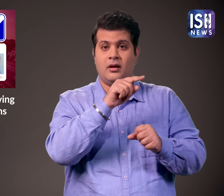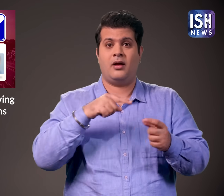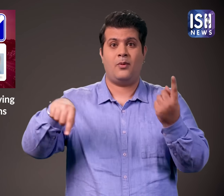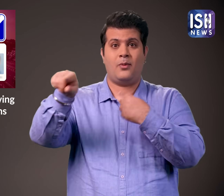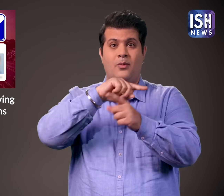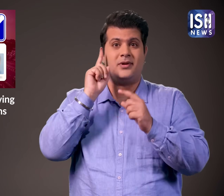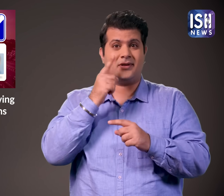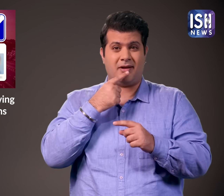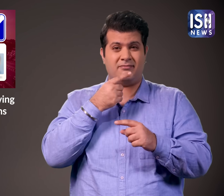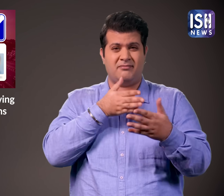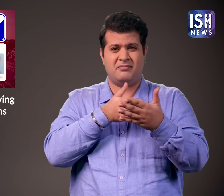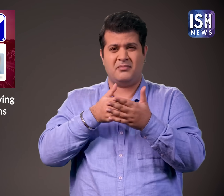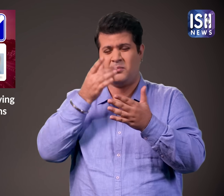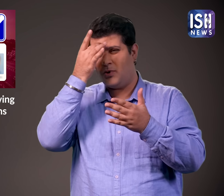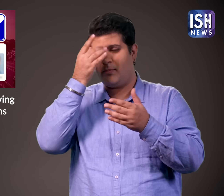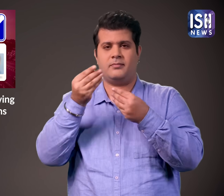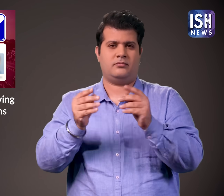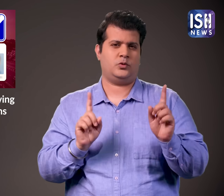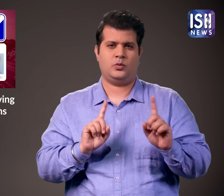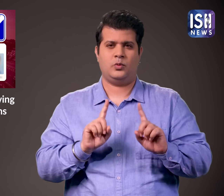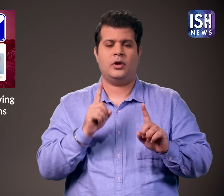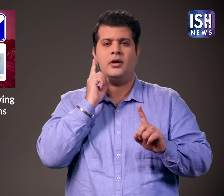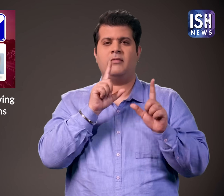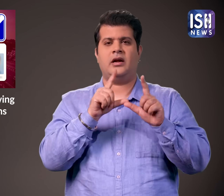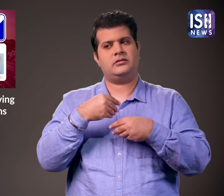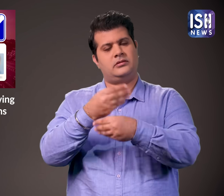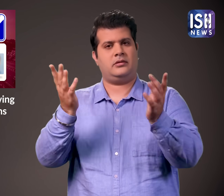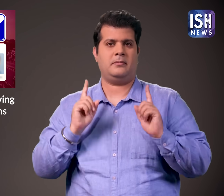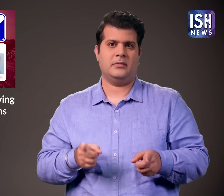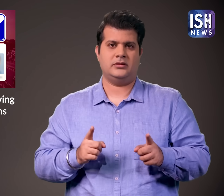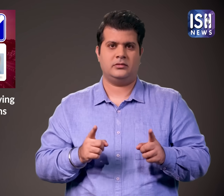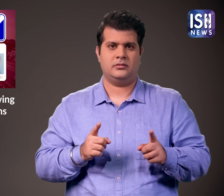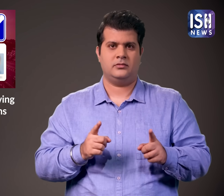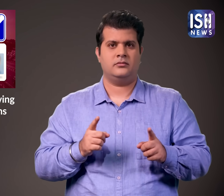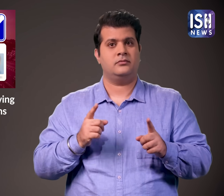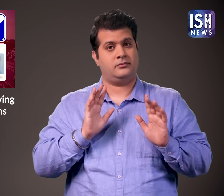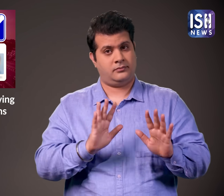so that Deaf people face no difficulties in getting driving licenses.